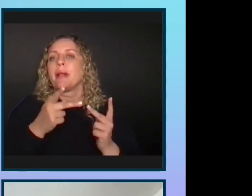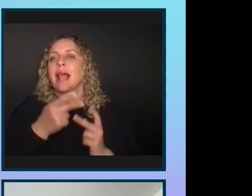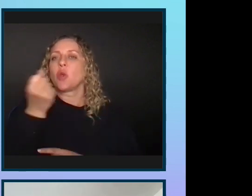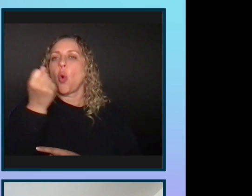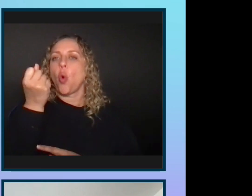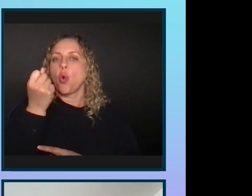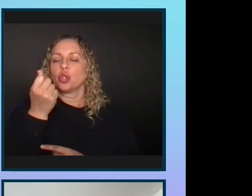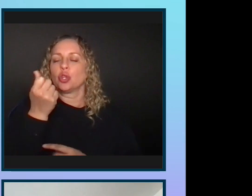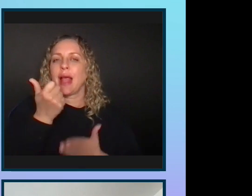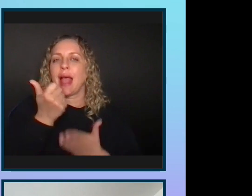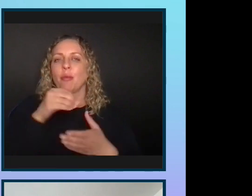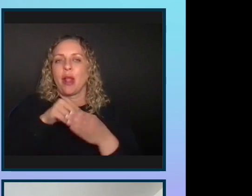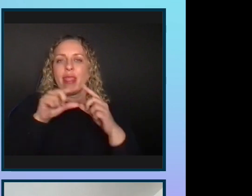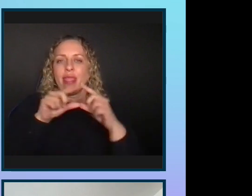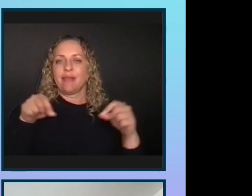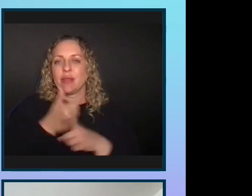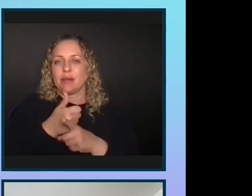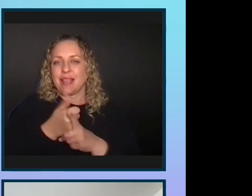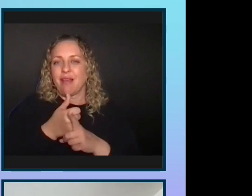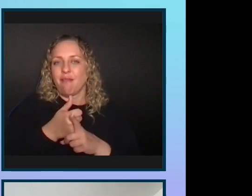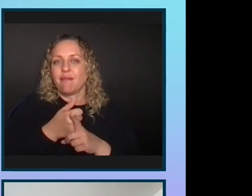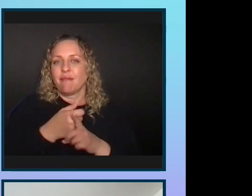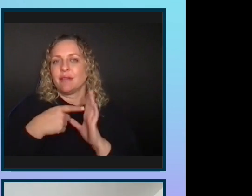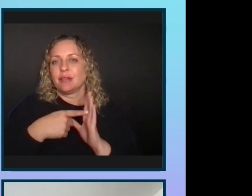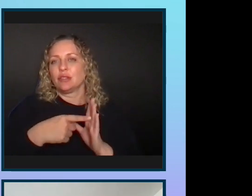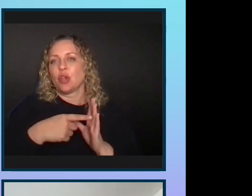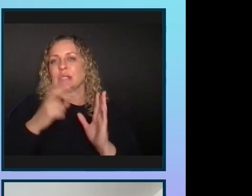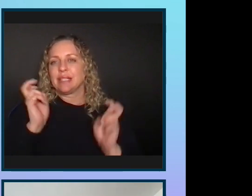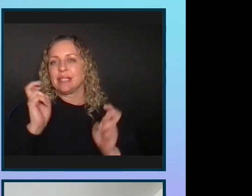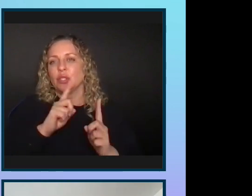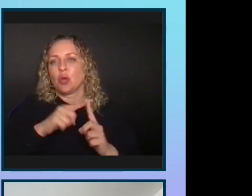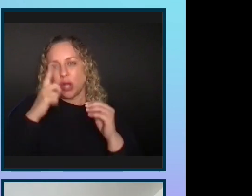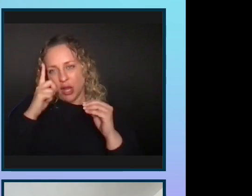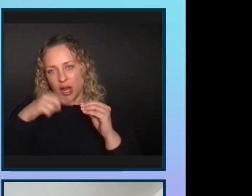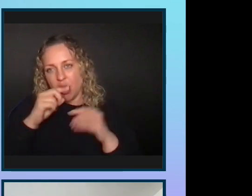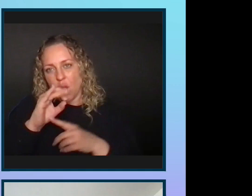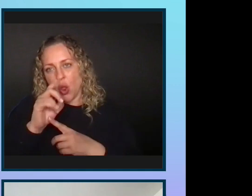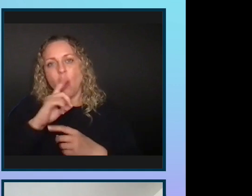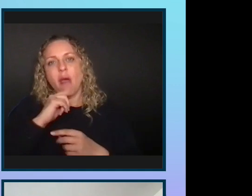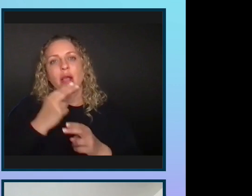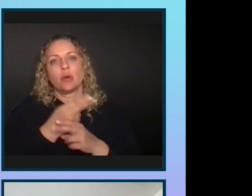right within the fields themselves, which presents a bit of an issue when it comes to cognitive load and usability.